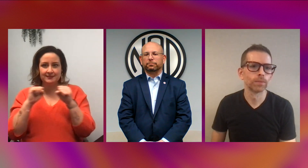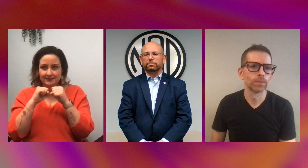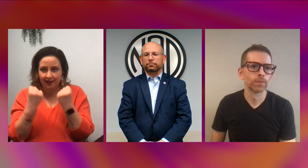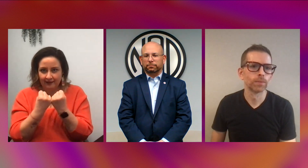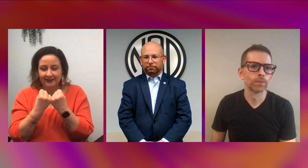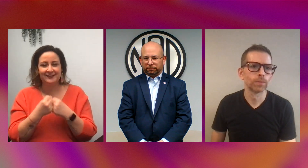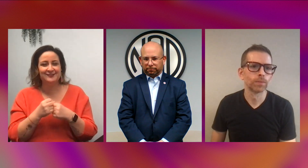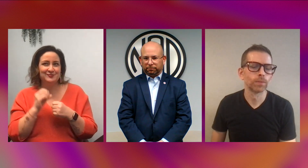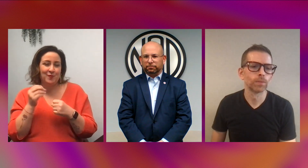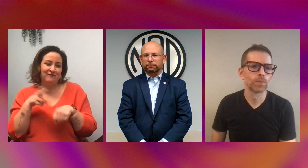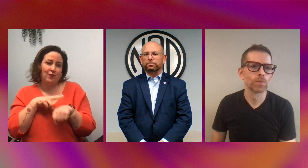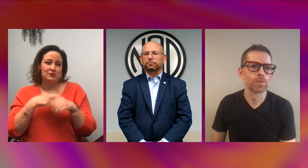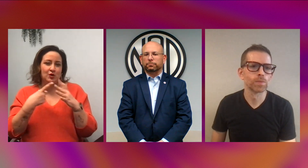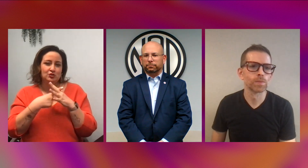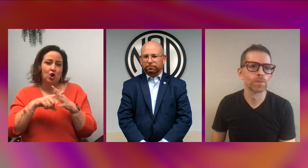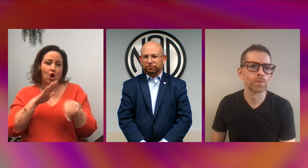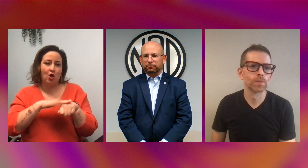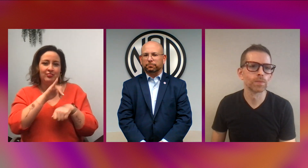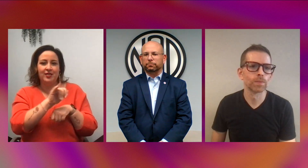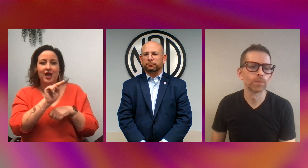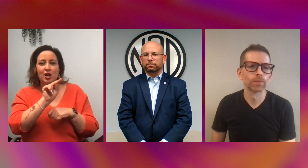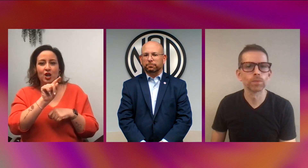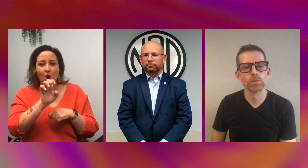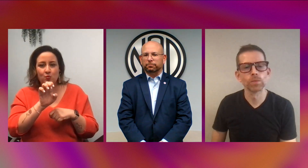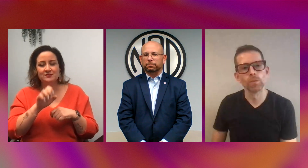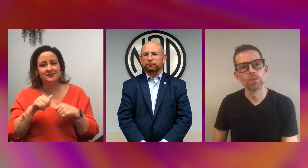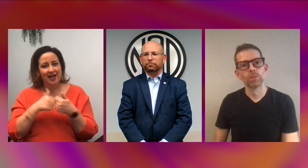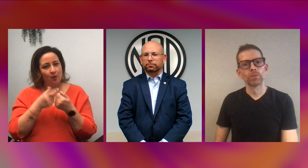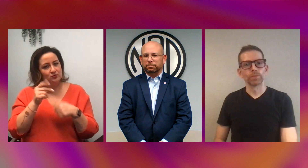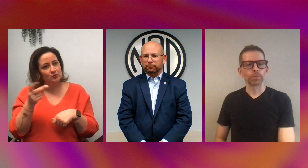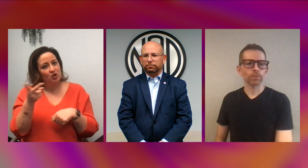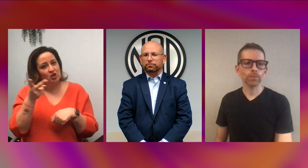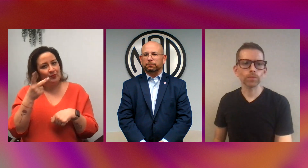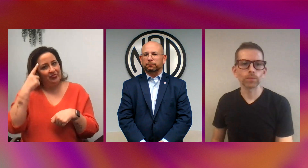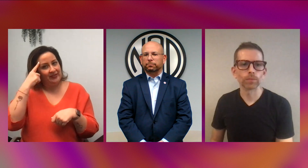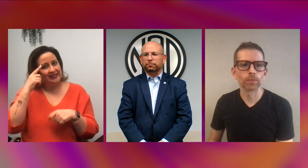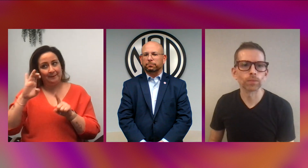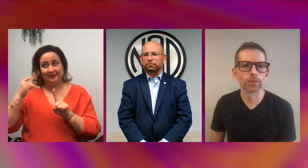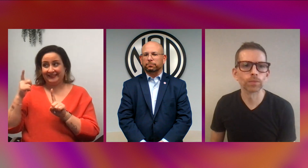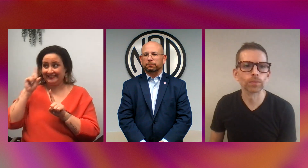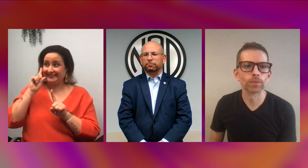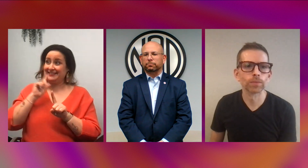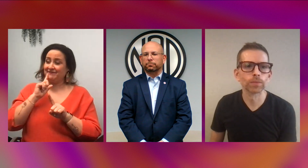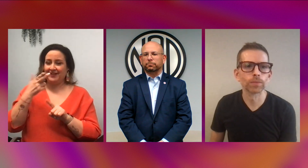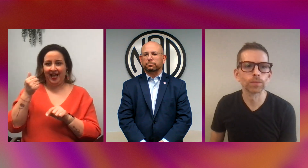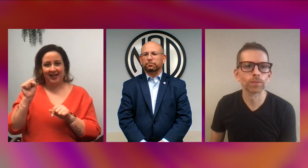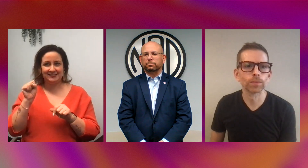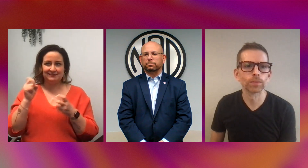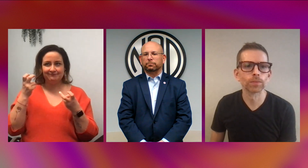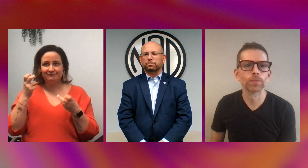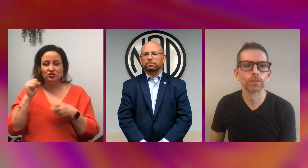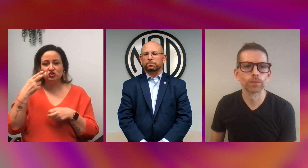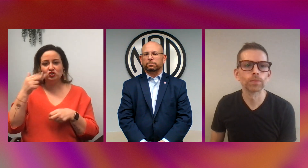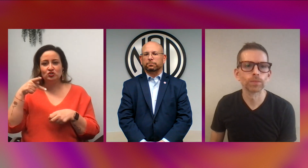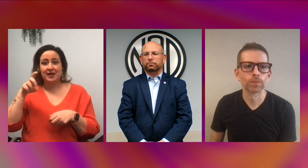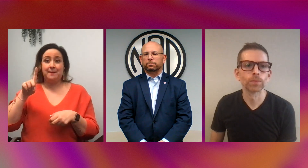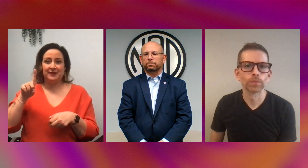the society we live in today. So of course, I want to start on that note. How do you think being deaf has shaped